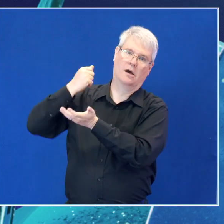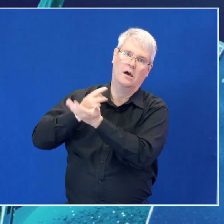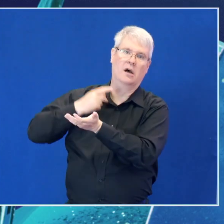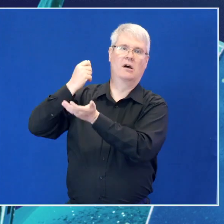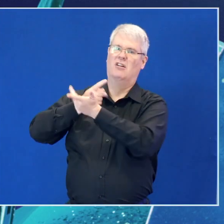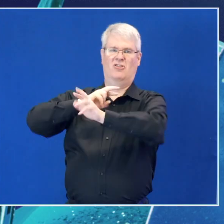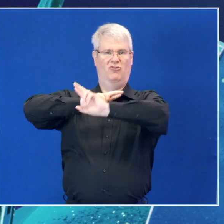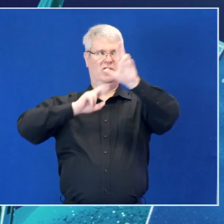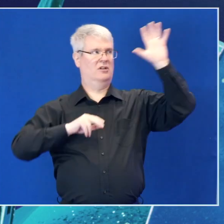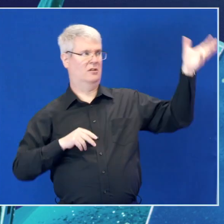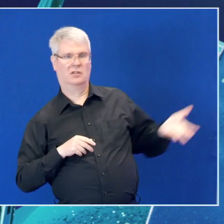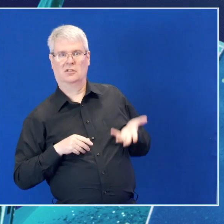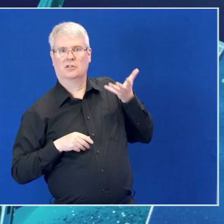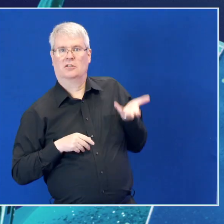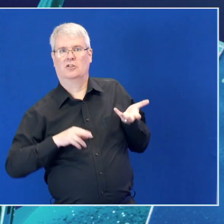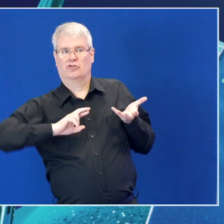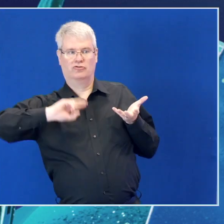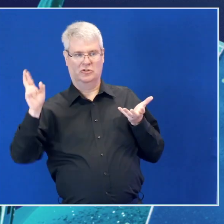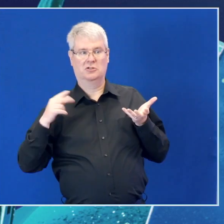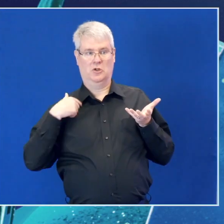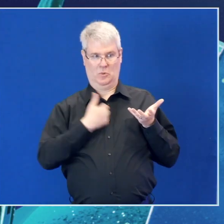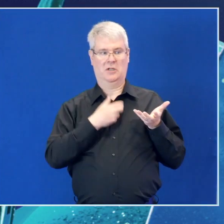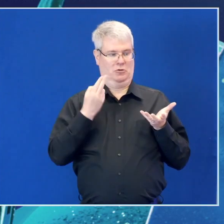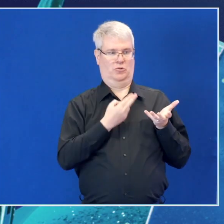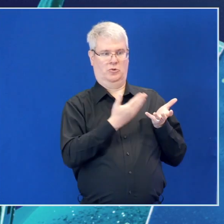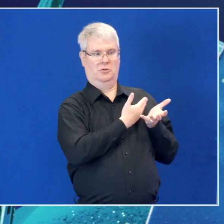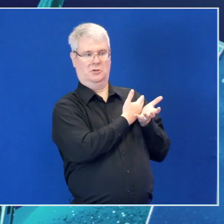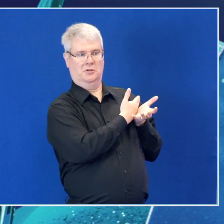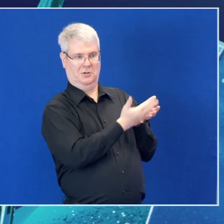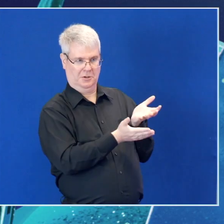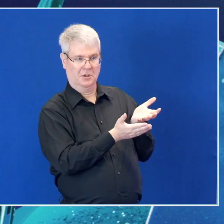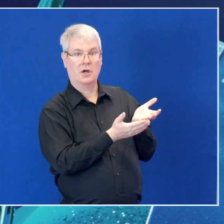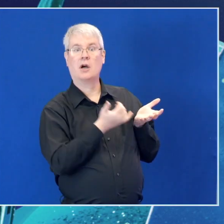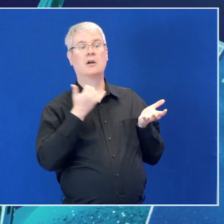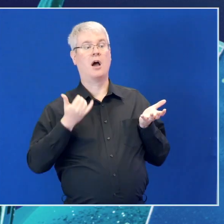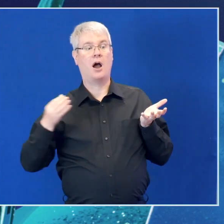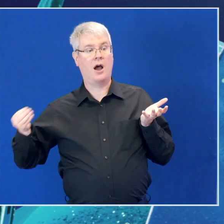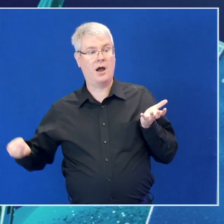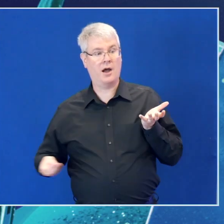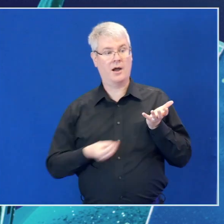And what we use is an AI platform by Retain called --